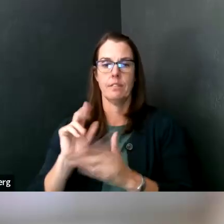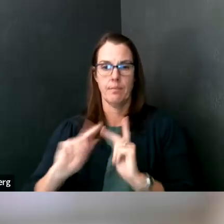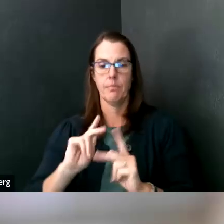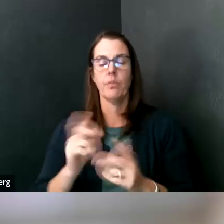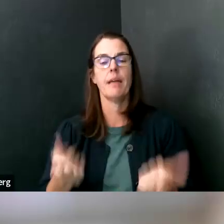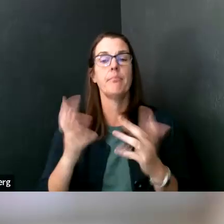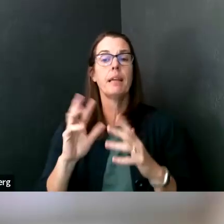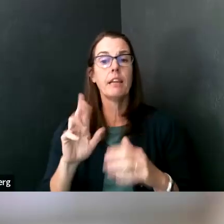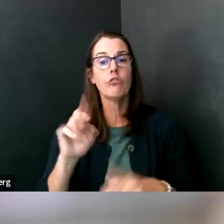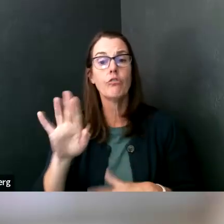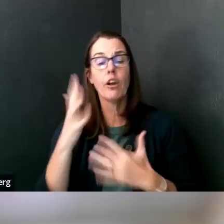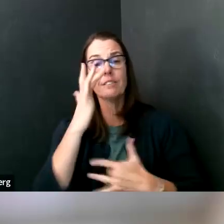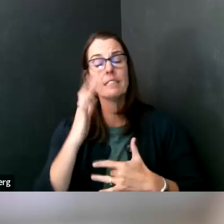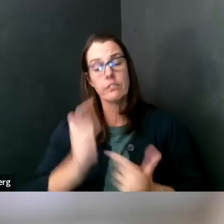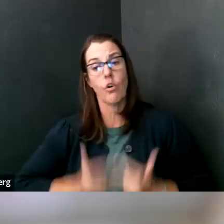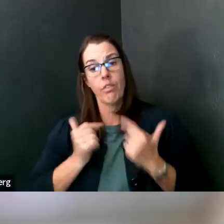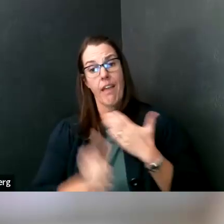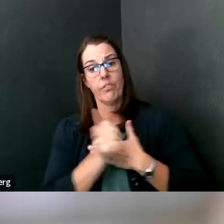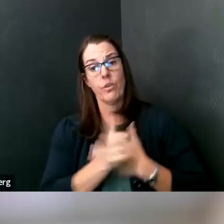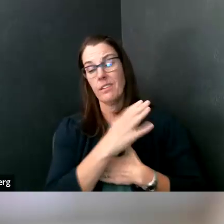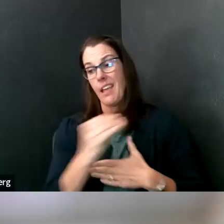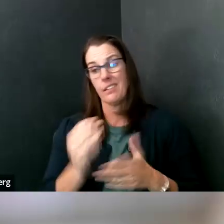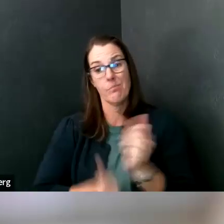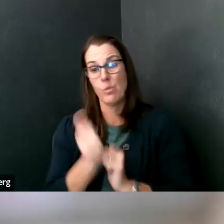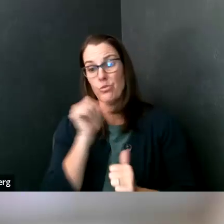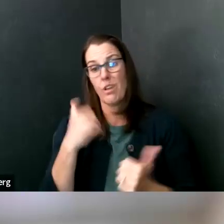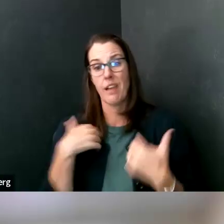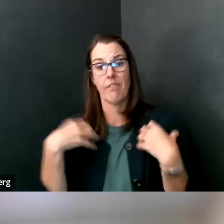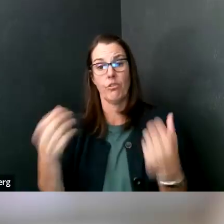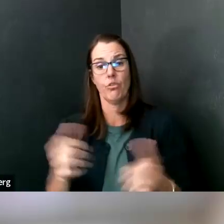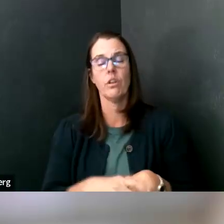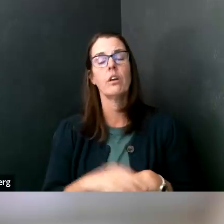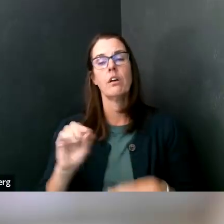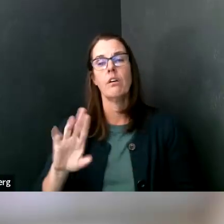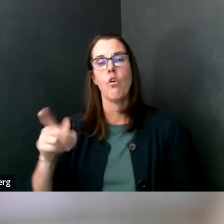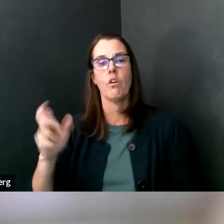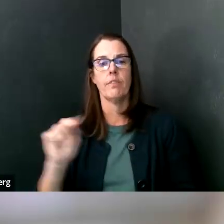and that most do not have approved treatments. FDA further explains that orphan drug incentives exist